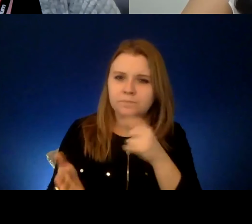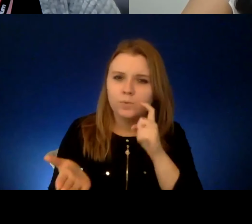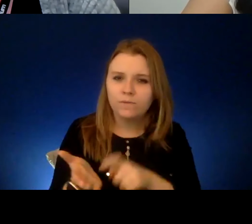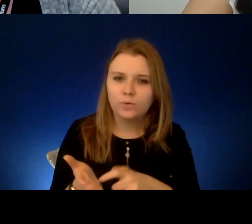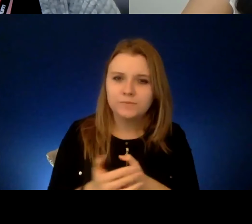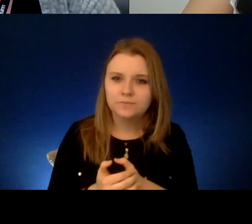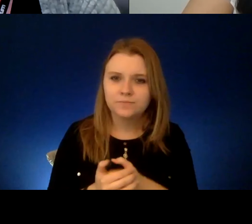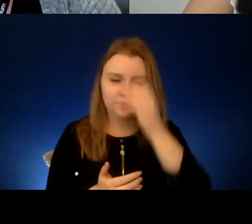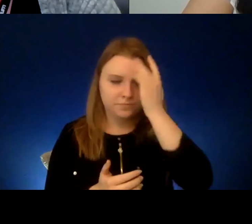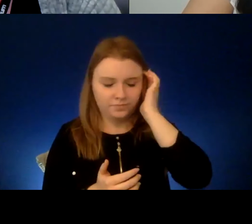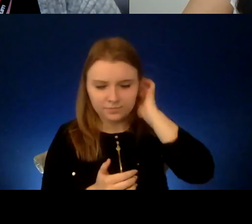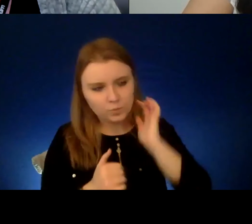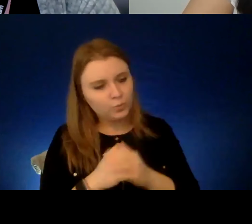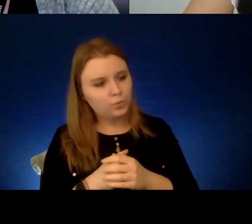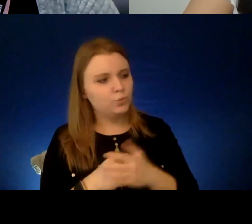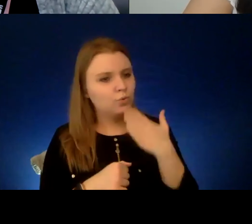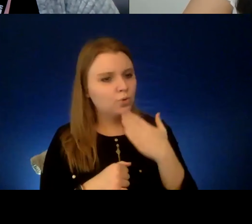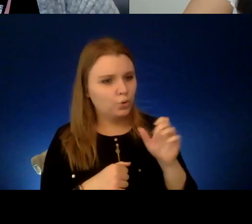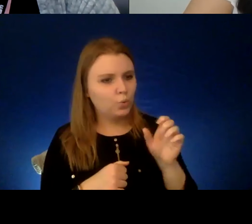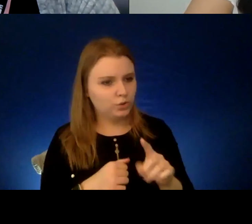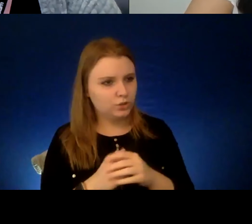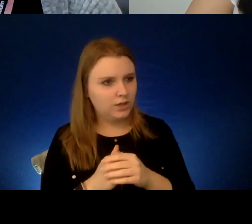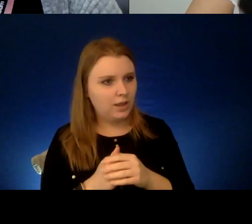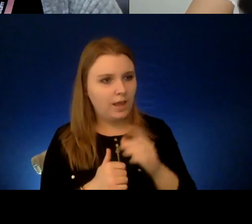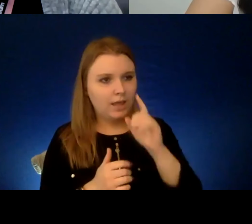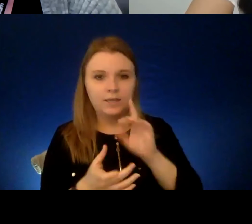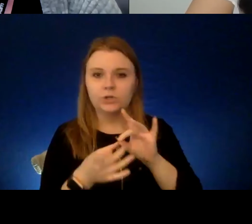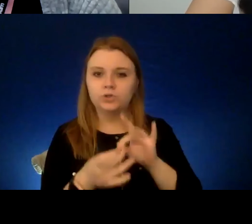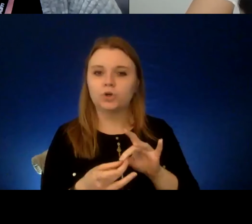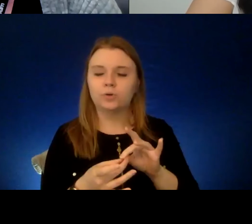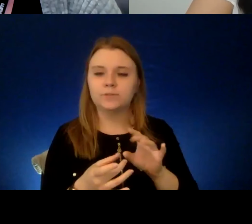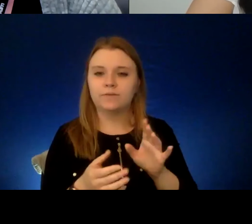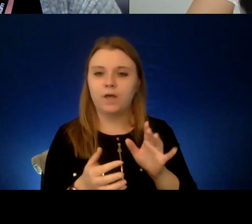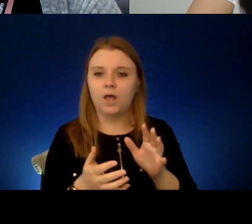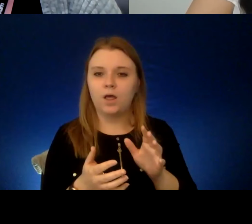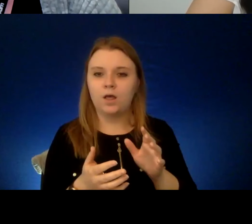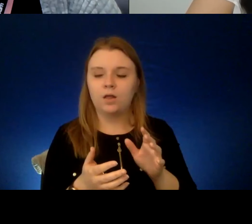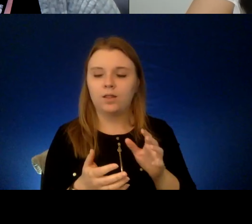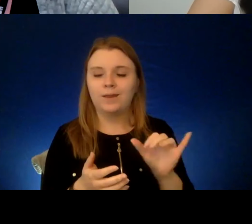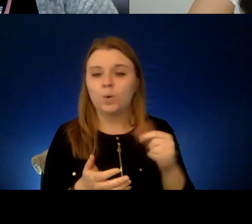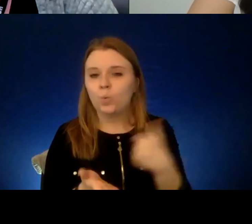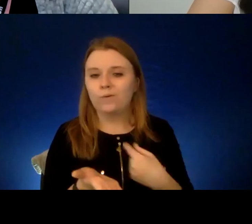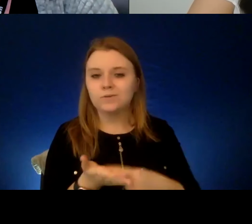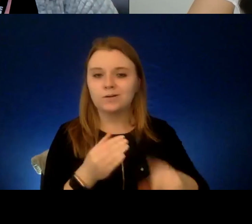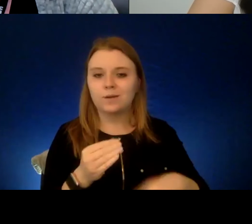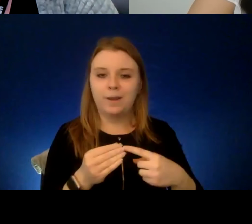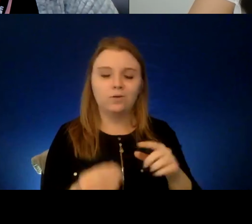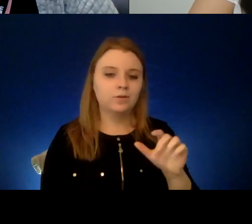That's a tough question. I think in terms of a lot of these, we talked about, sensory deficits,